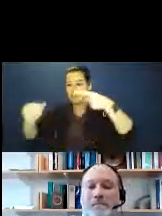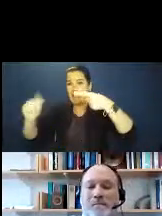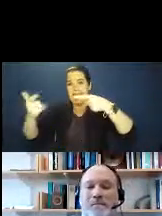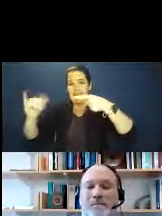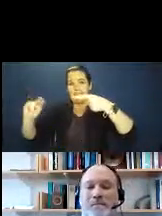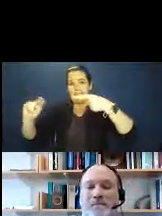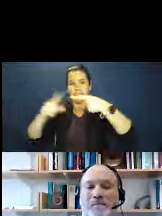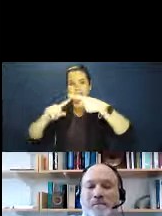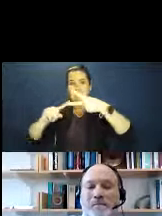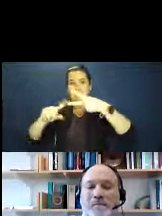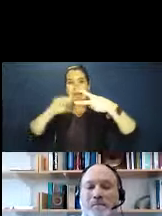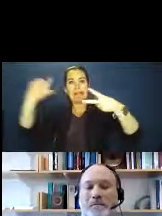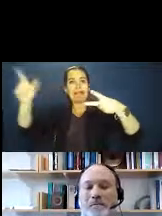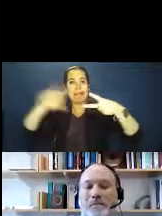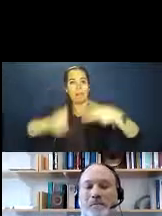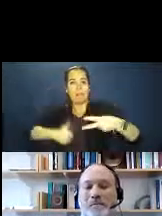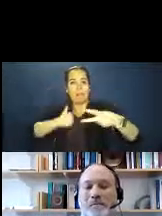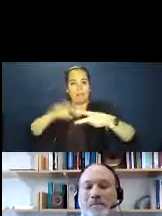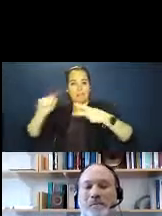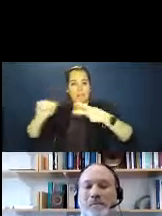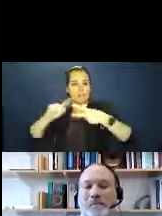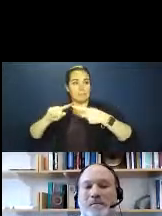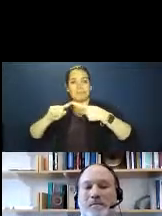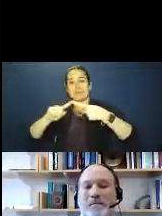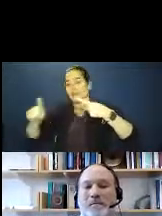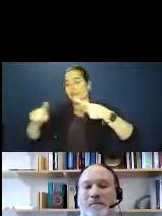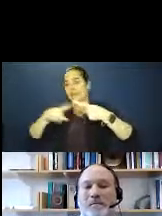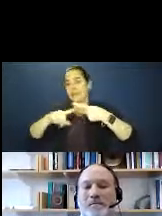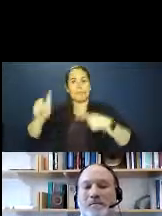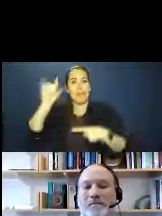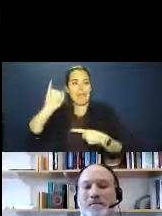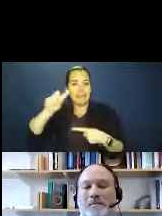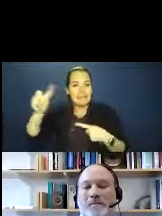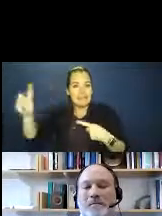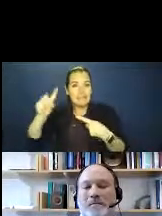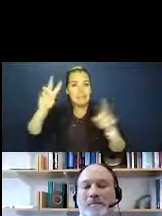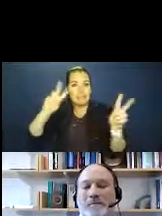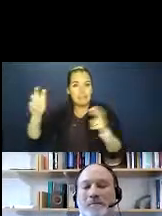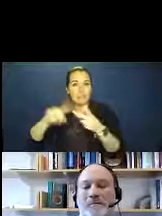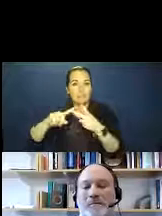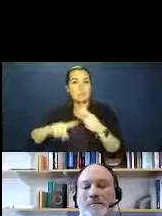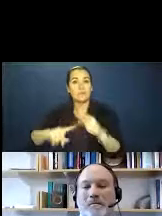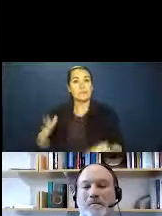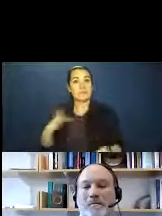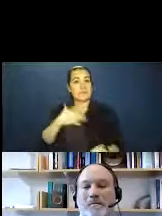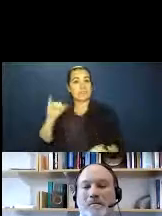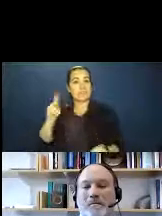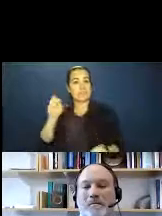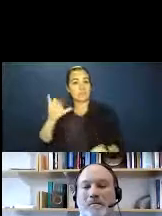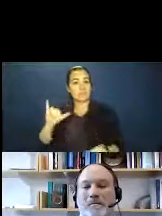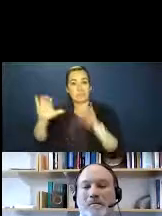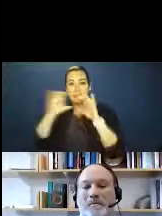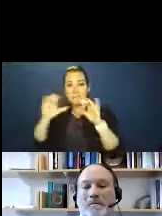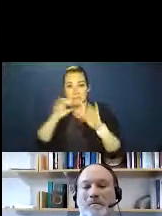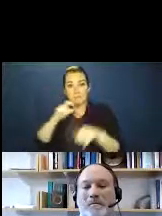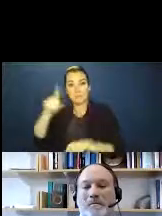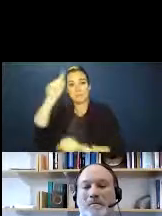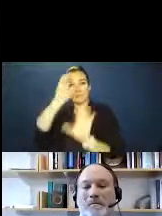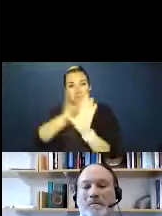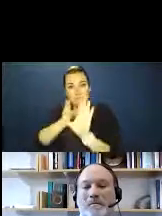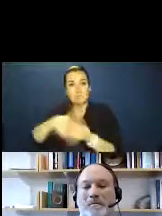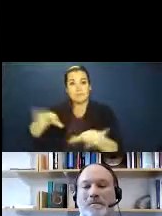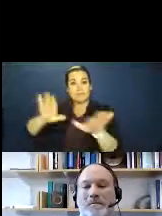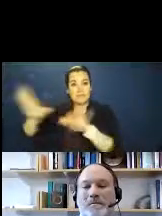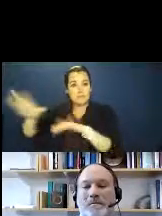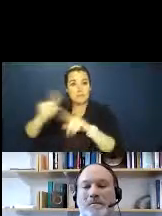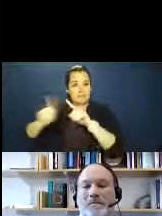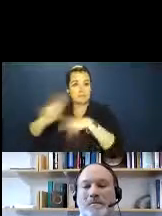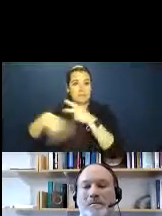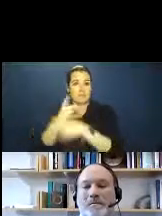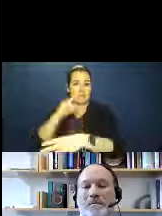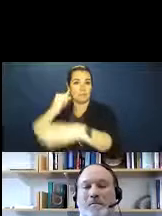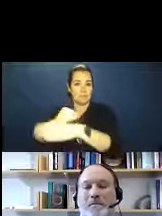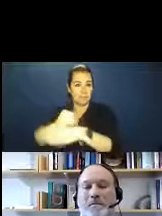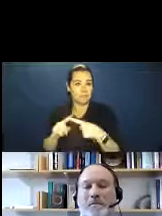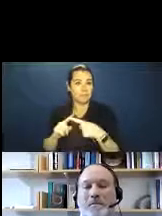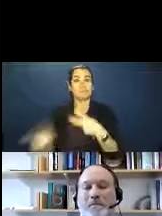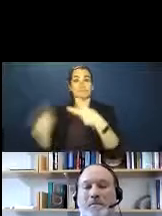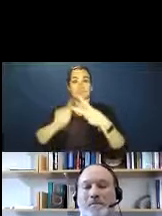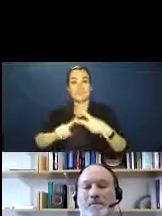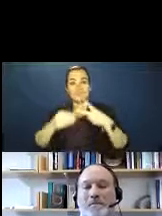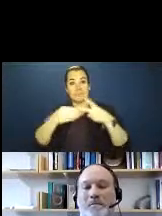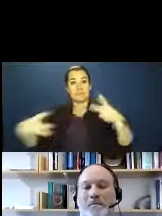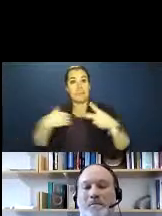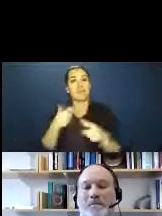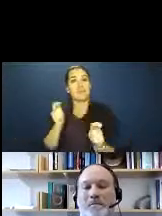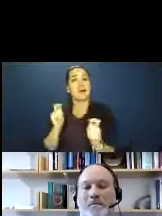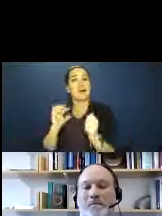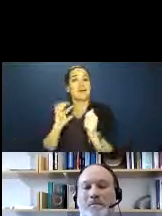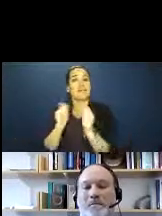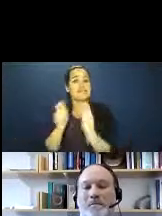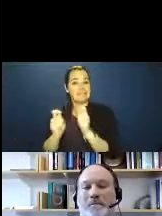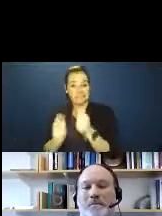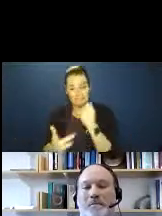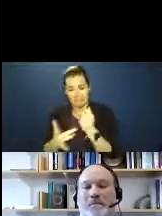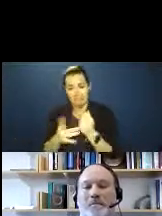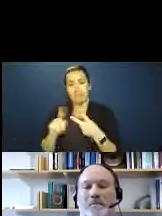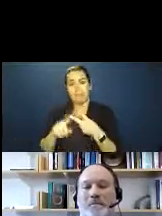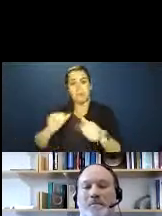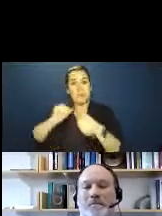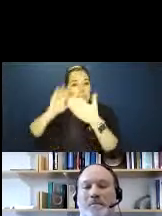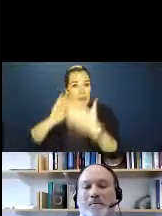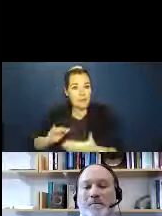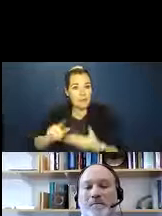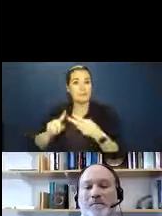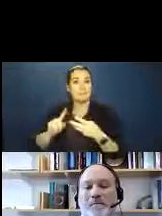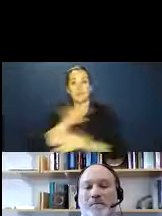an updated of the document each year to coincide with the release of the annual disability statistics compendium. Here are other broad subject areas that the compendium covers. Each of these subject areas are further broken down by subtopics. For example, under Disability/impairment